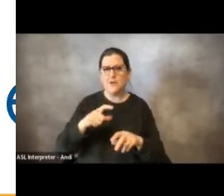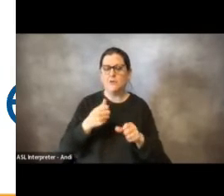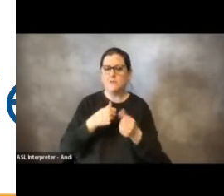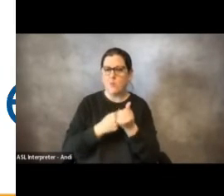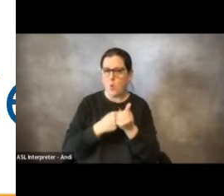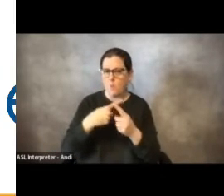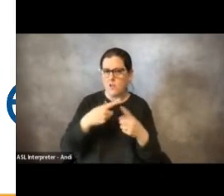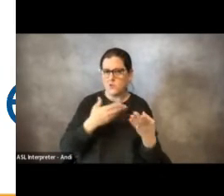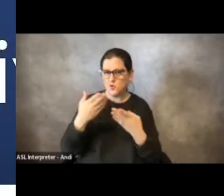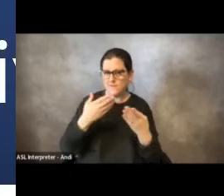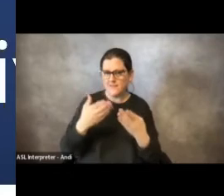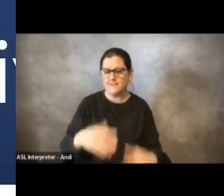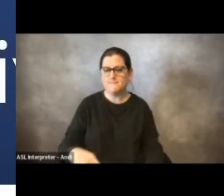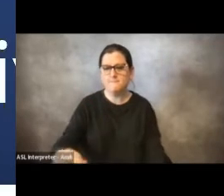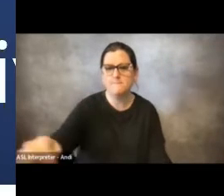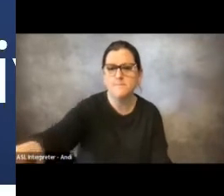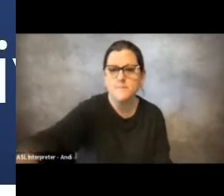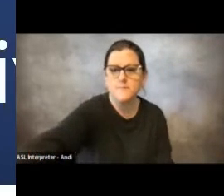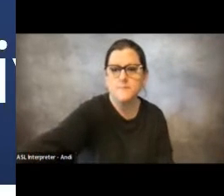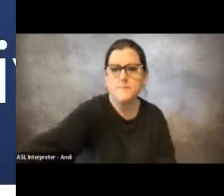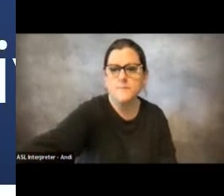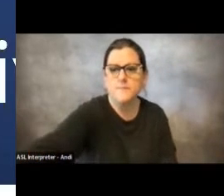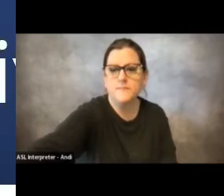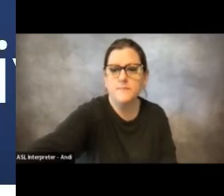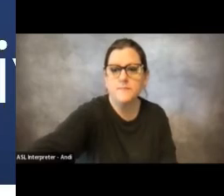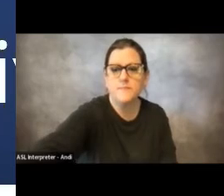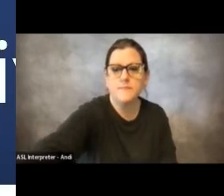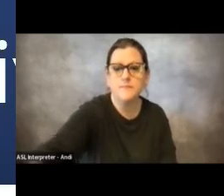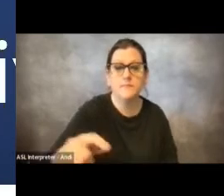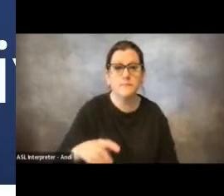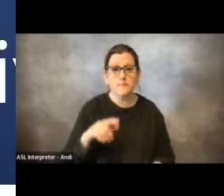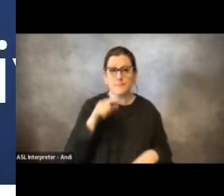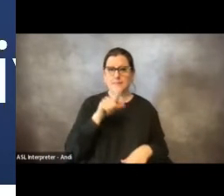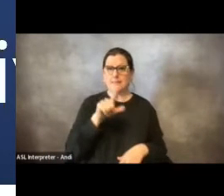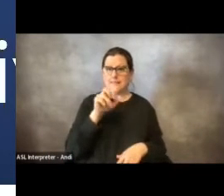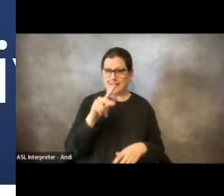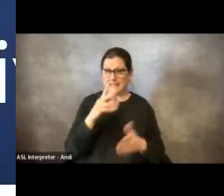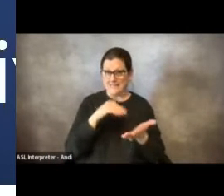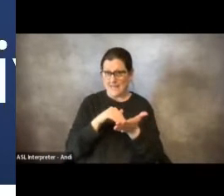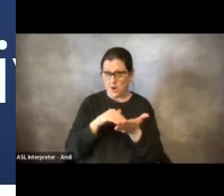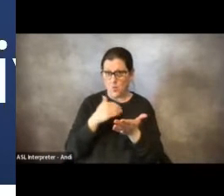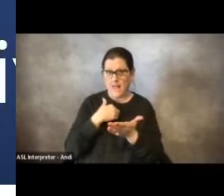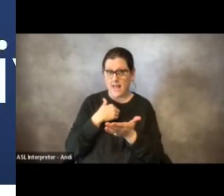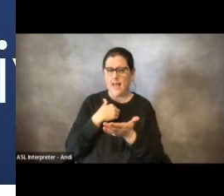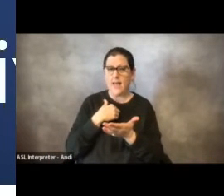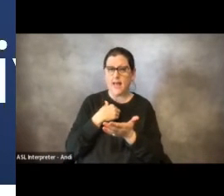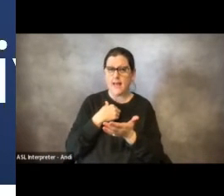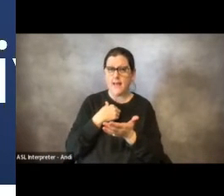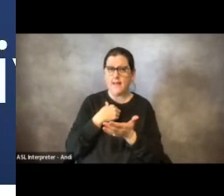next time. So at the LINK Center, we've got sort of on the left side of the slide, you'll